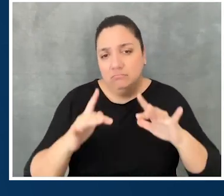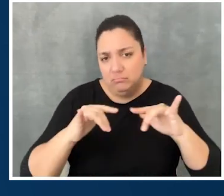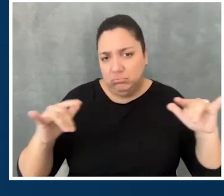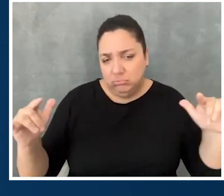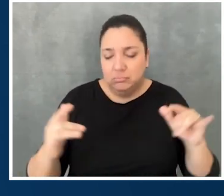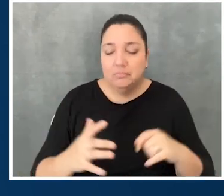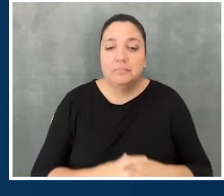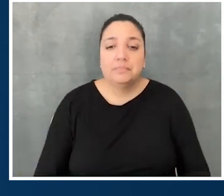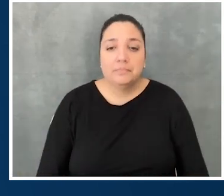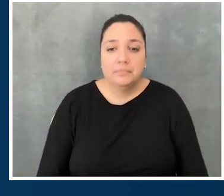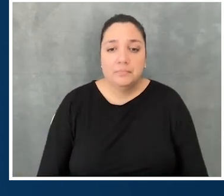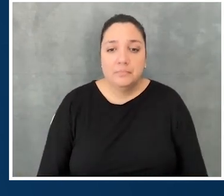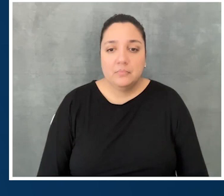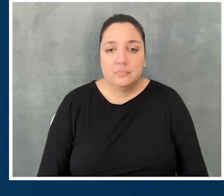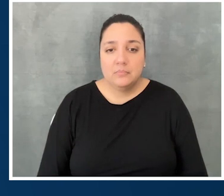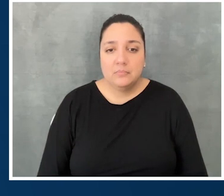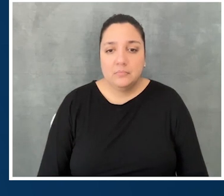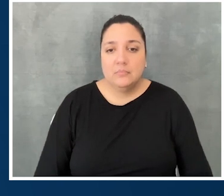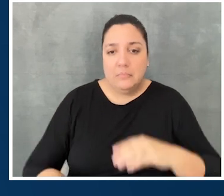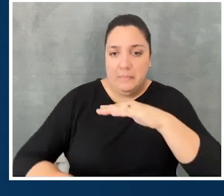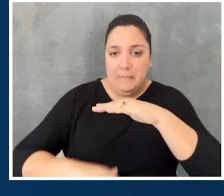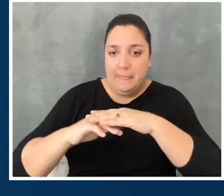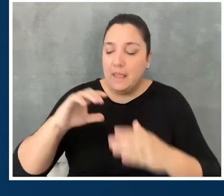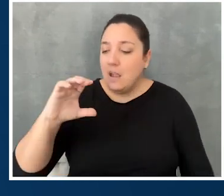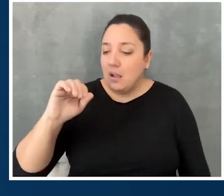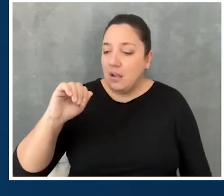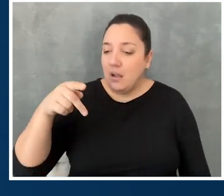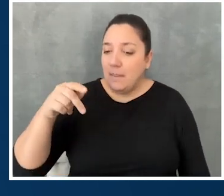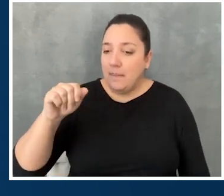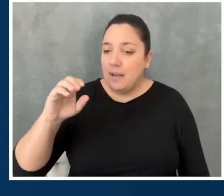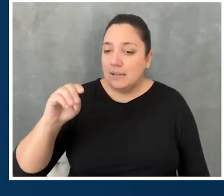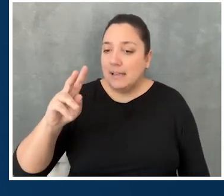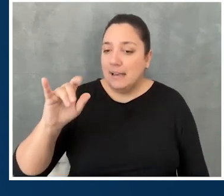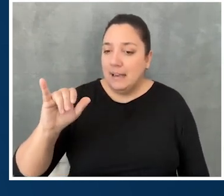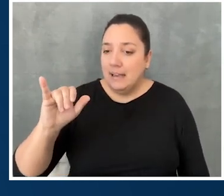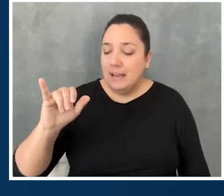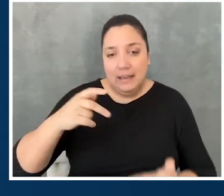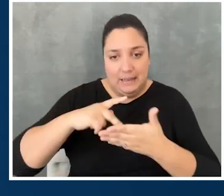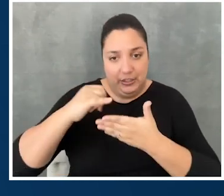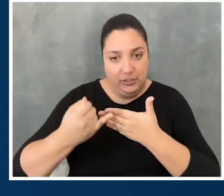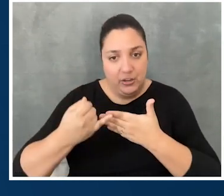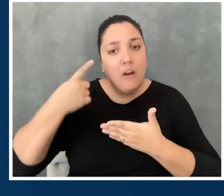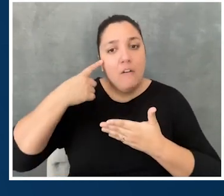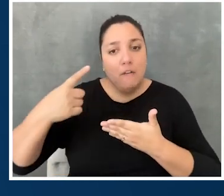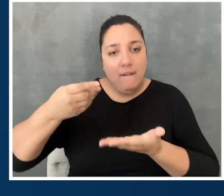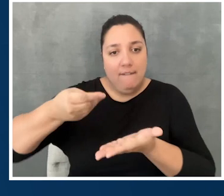and capacity strengthening initiatives with regards to funders as well, making sure that they